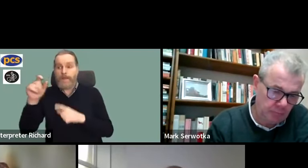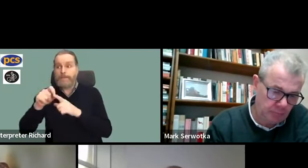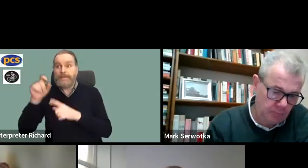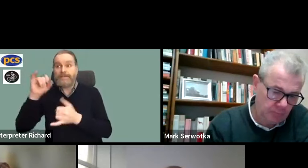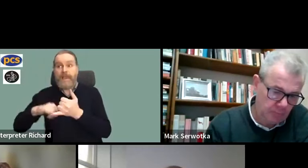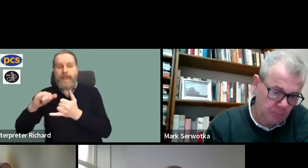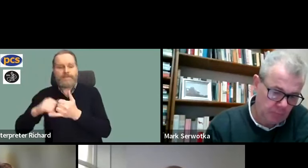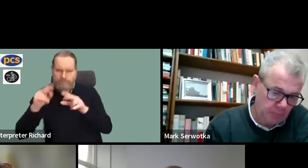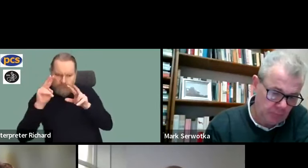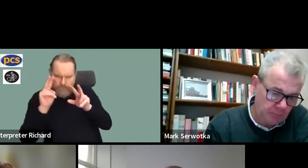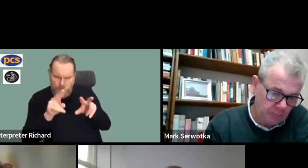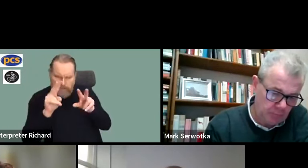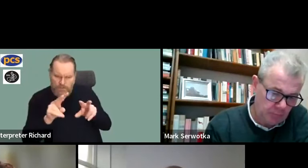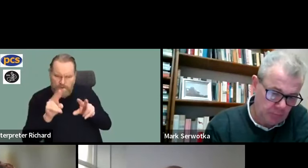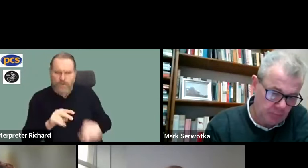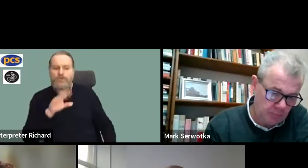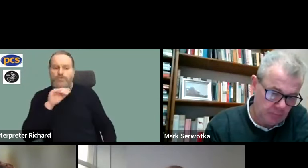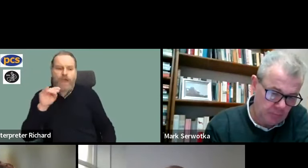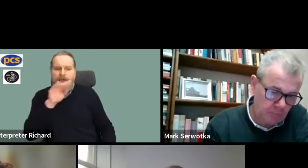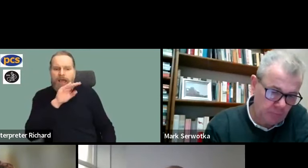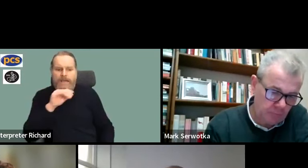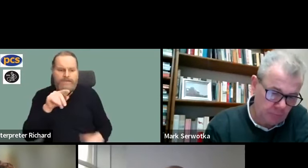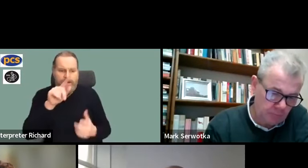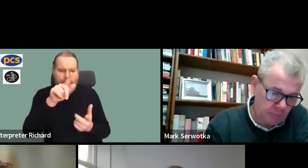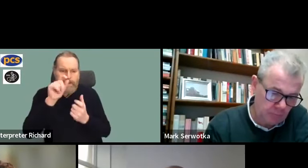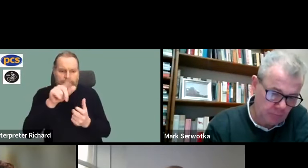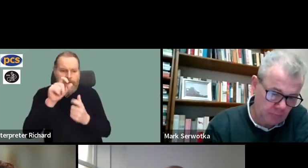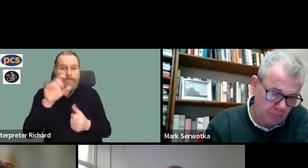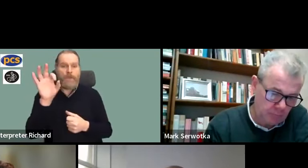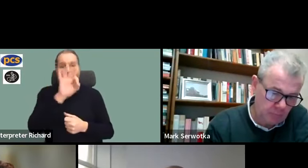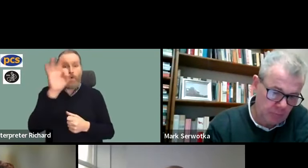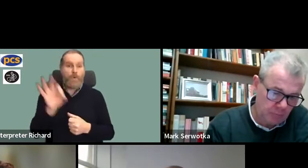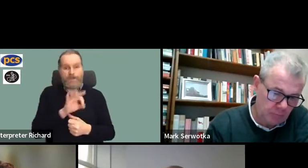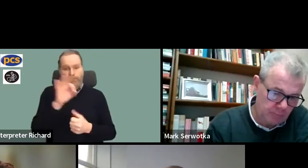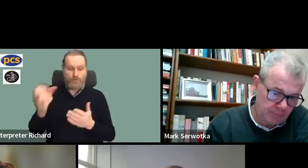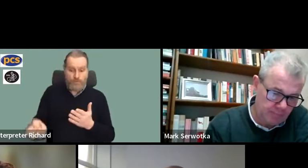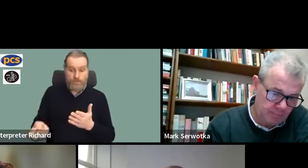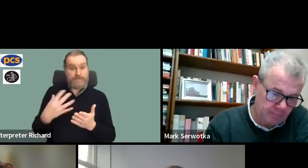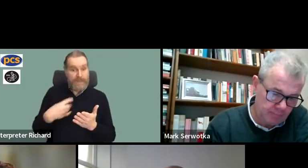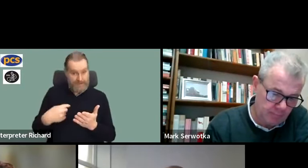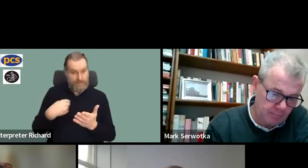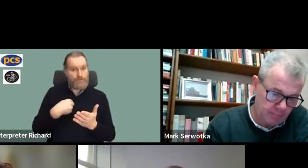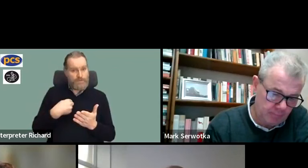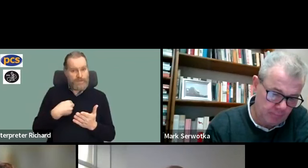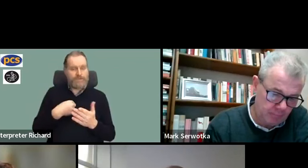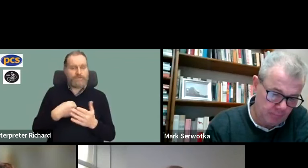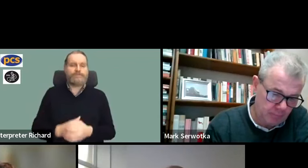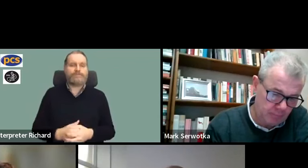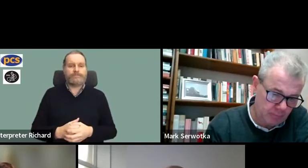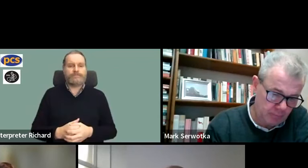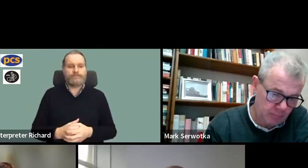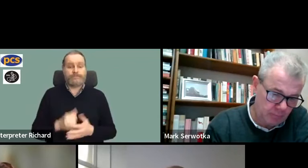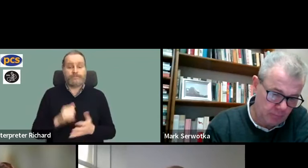monitoring the chat on Facebook Live so we could pick up any questions and comments from there as well . Okay, , okay, so let's get